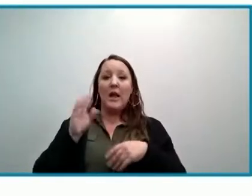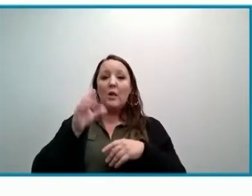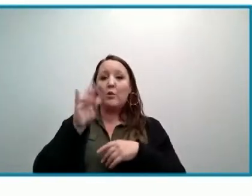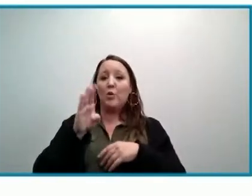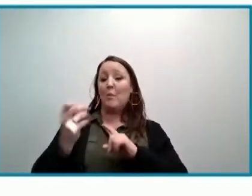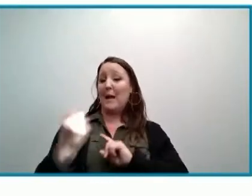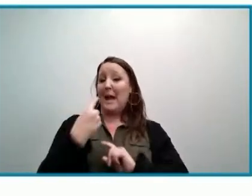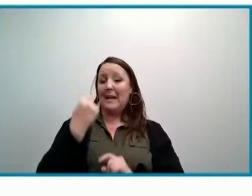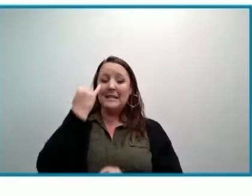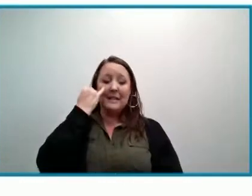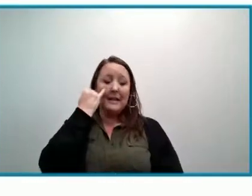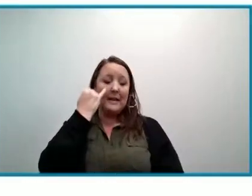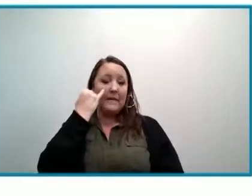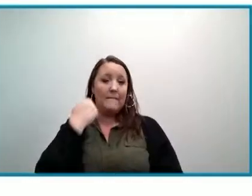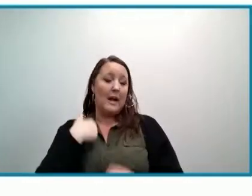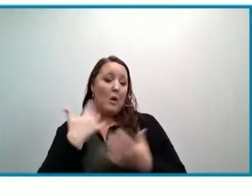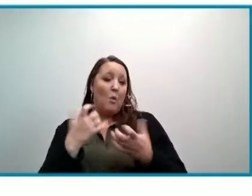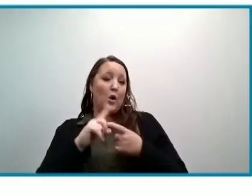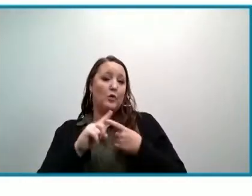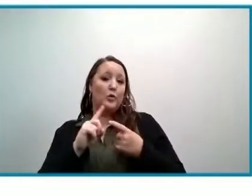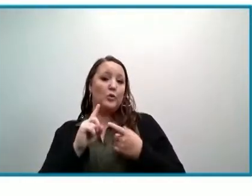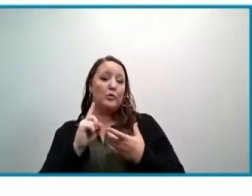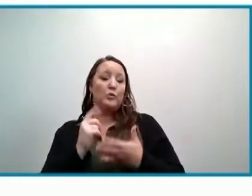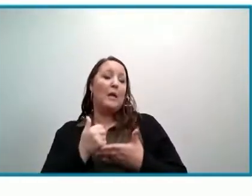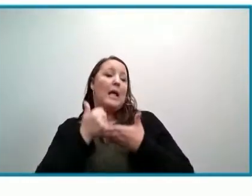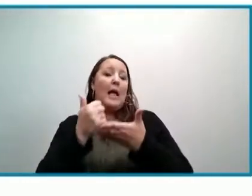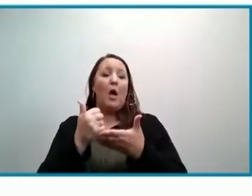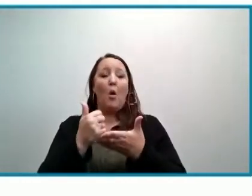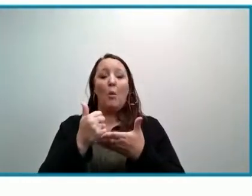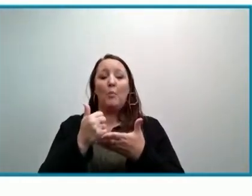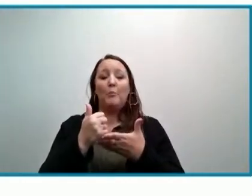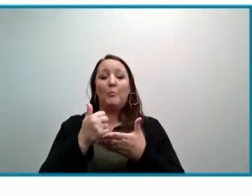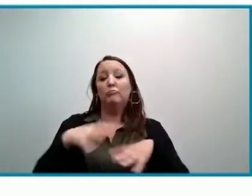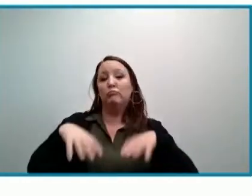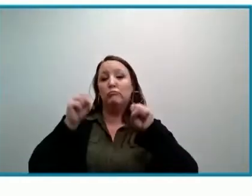uh, I wanted to help host a playwriting workshop taught by Katie.